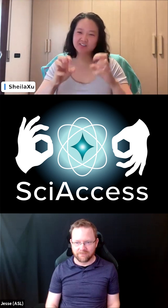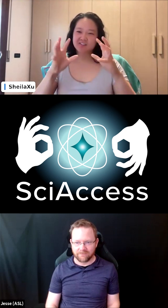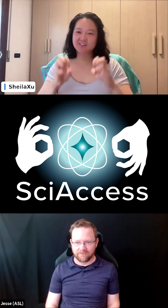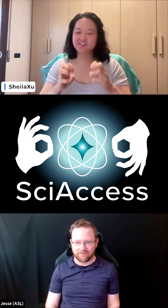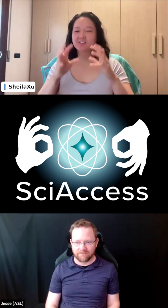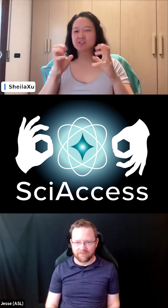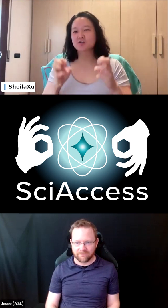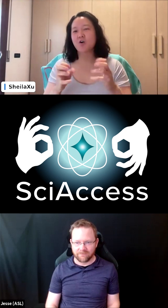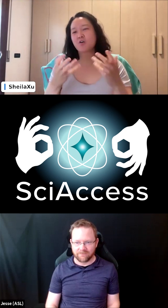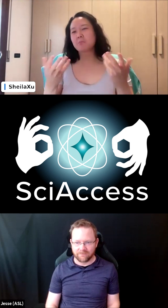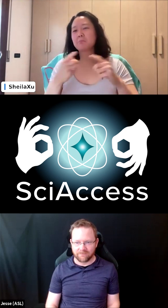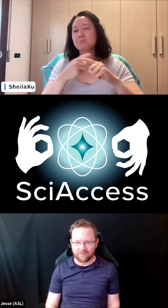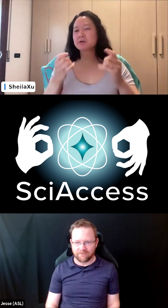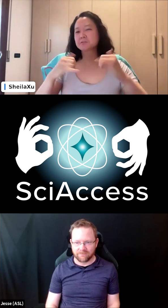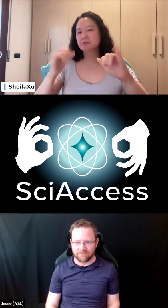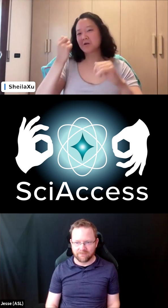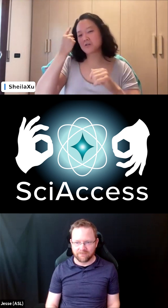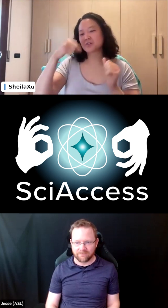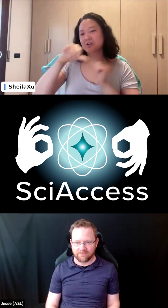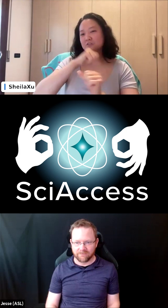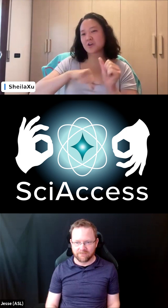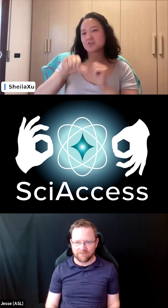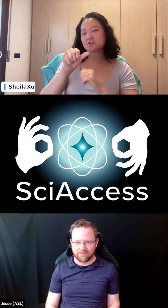maneuver. But we could still understand each other's communication.